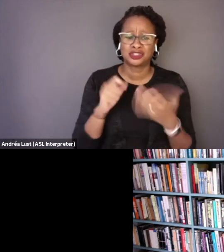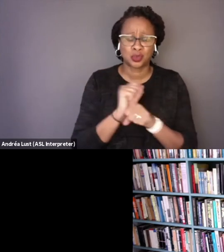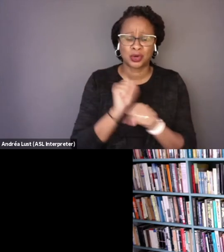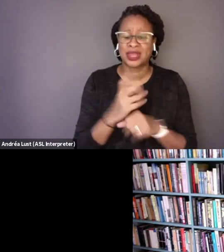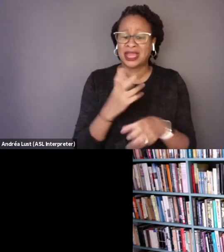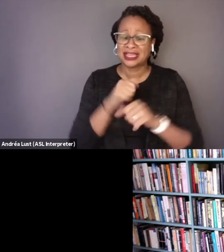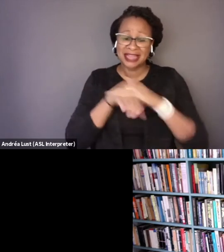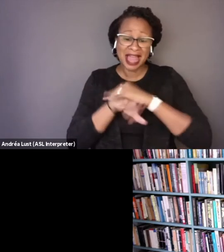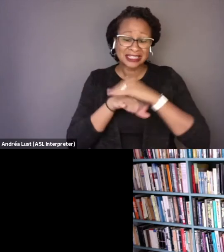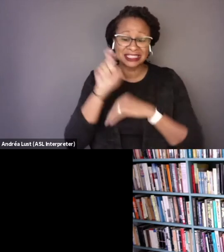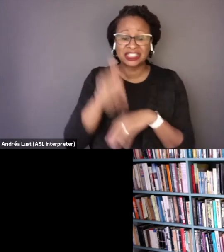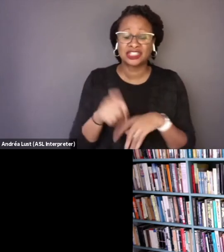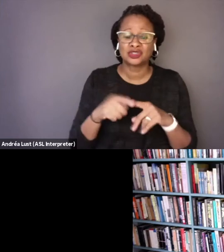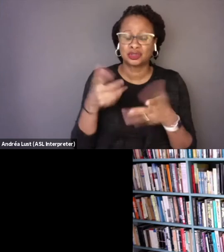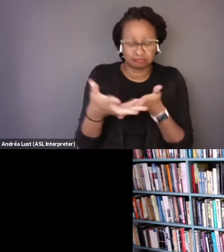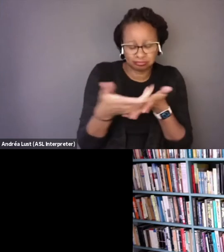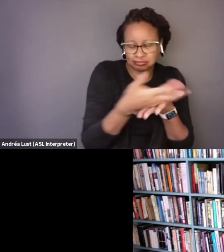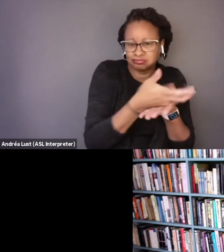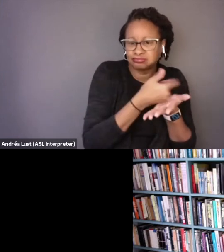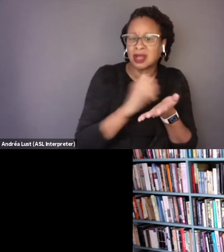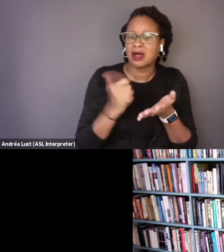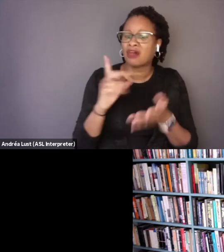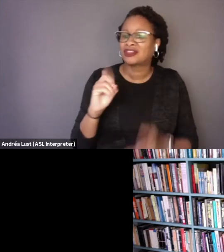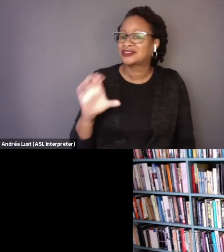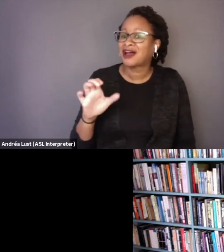to assemble the documentary as it came together?